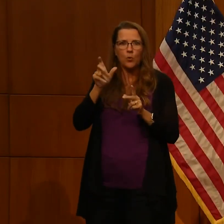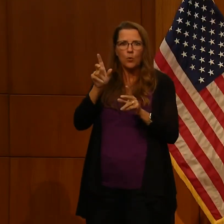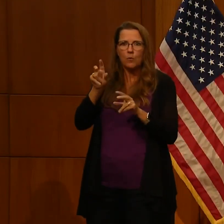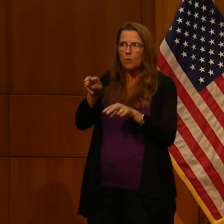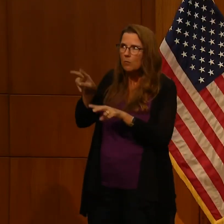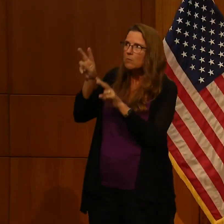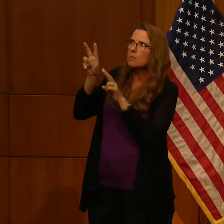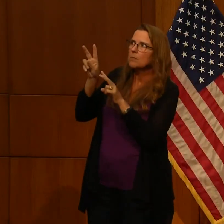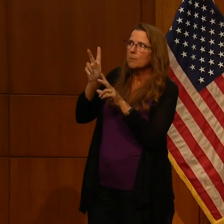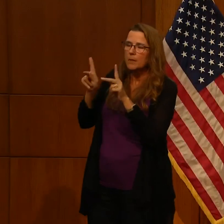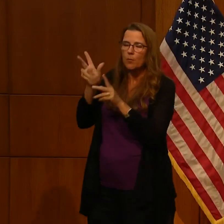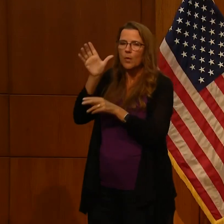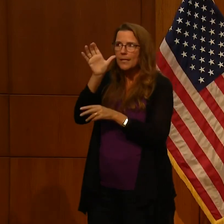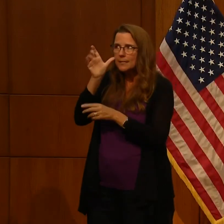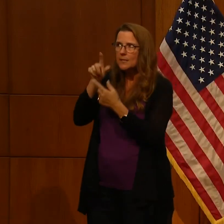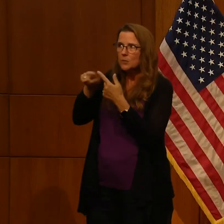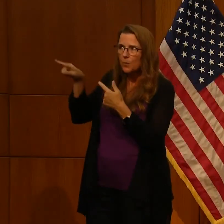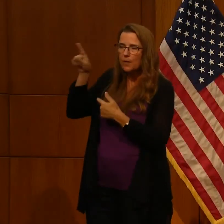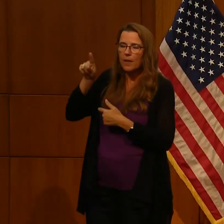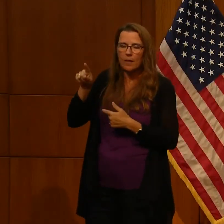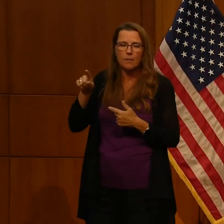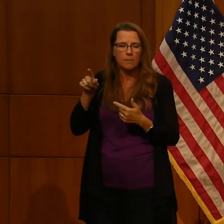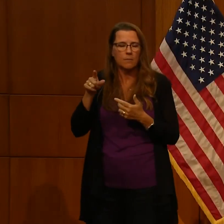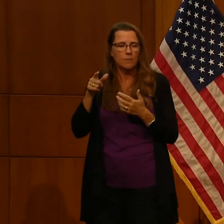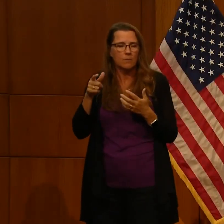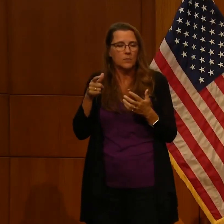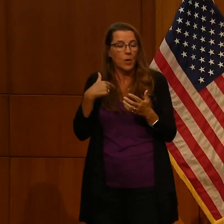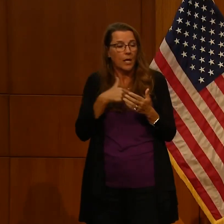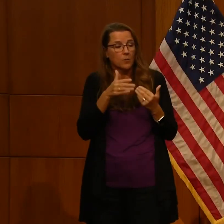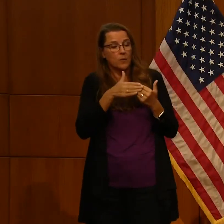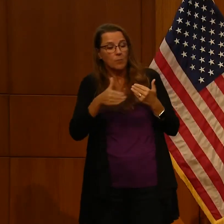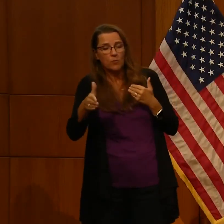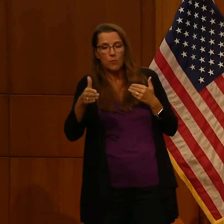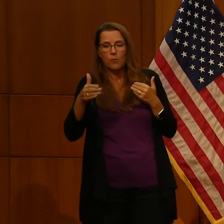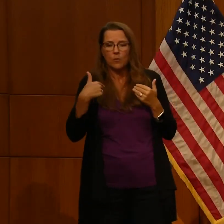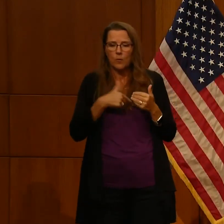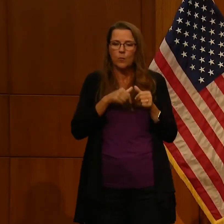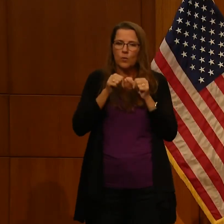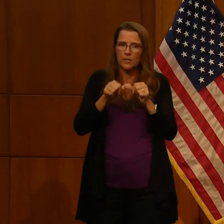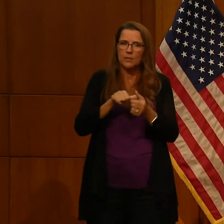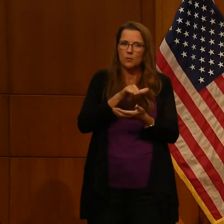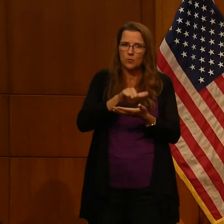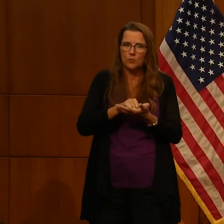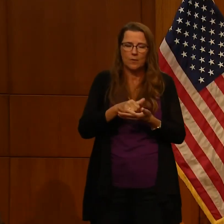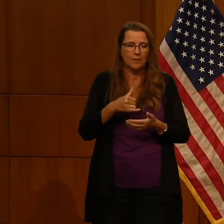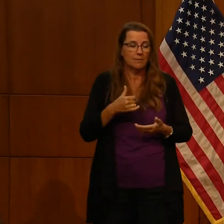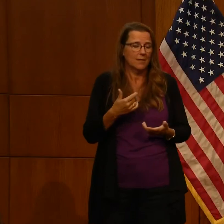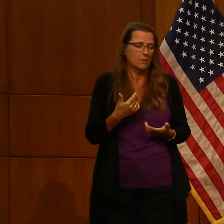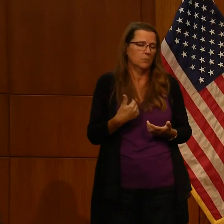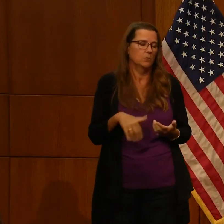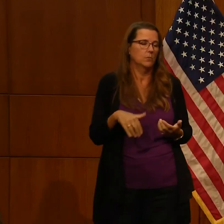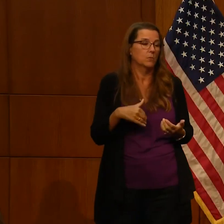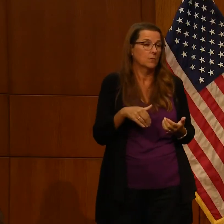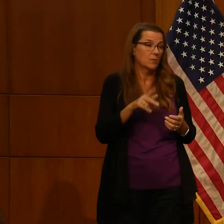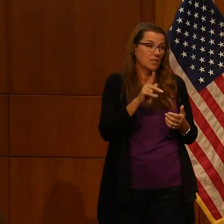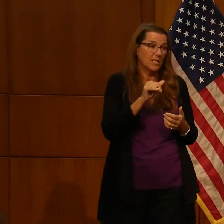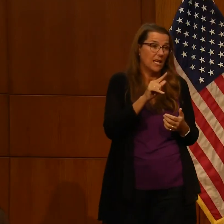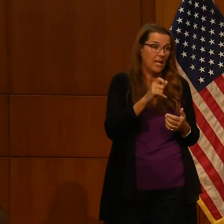OF IT. WE HAD TO HAVE PEOPLE THAT. THAT WILL BE LISTENED TO AND SO AS WE MOVE FORWARD, YOU